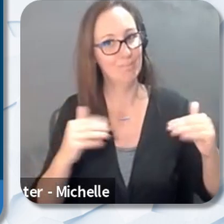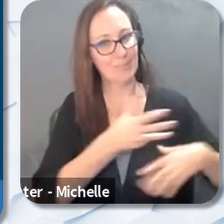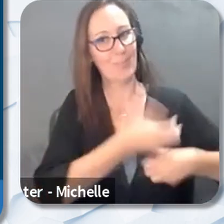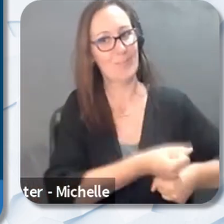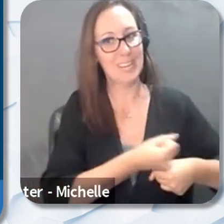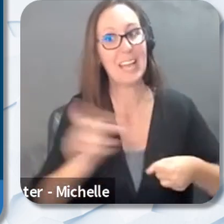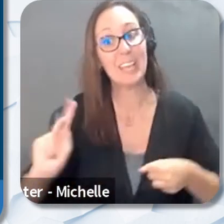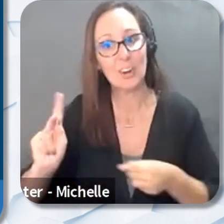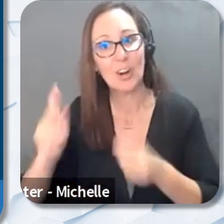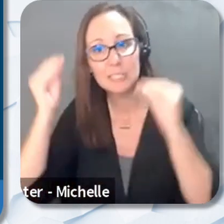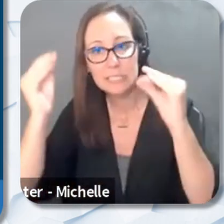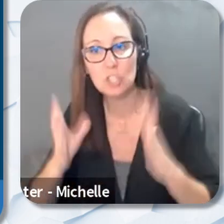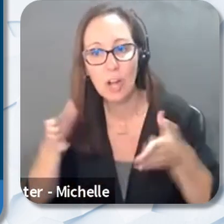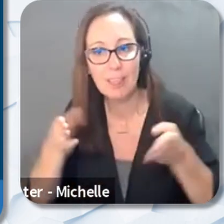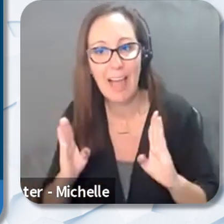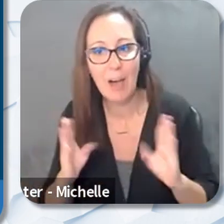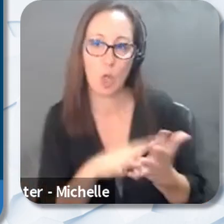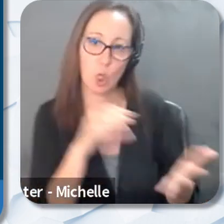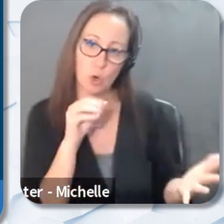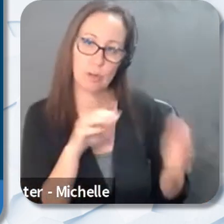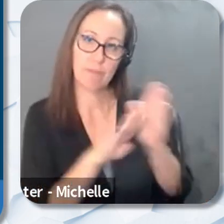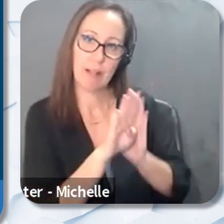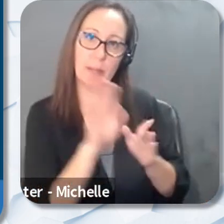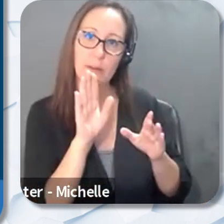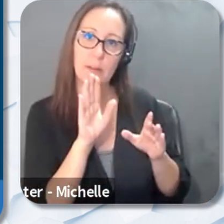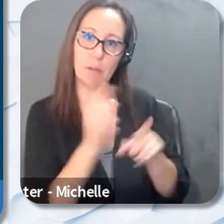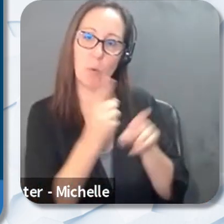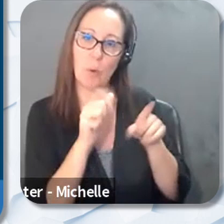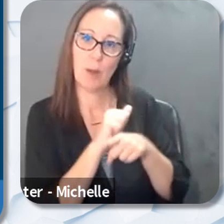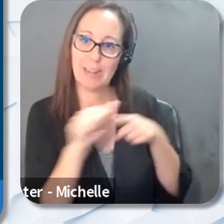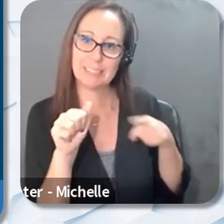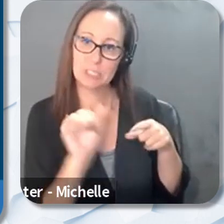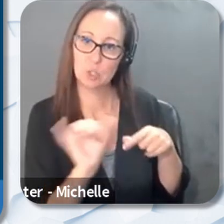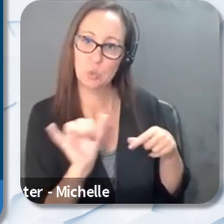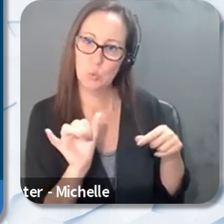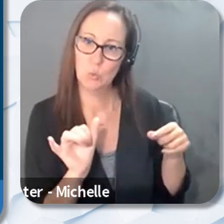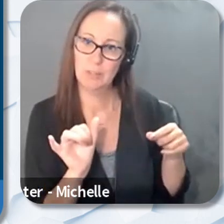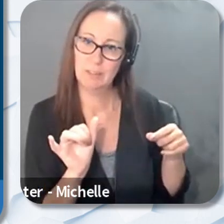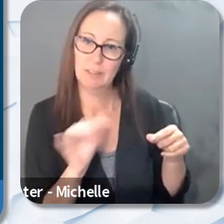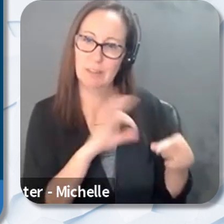teachers to learn some developmentally appropriate practice which at in certain instances they they